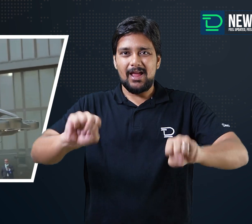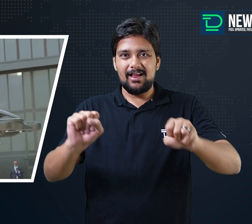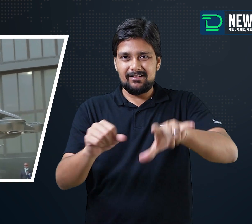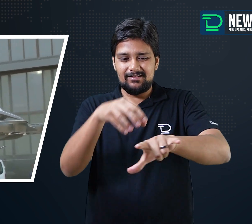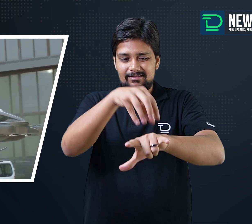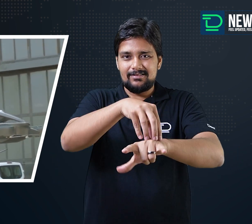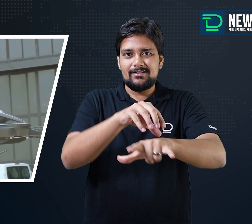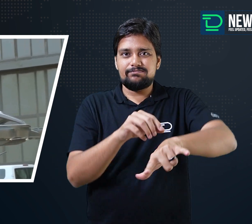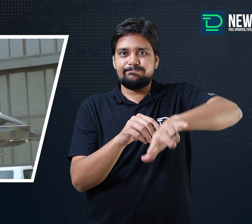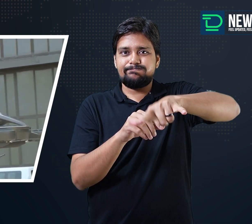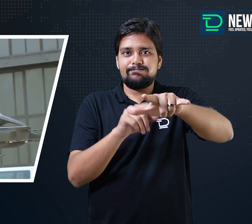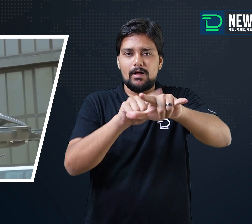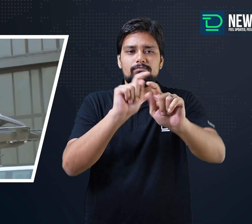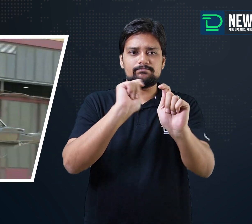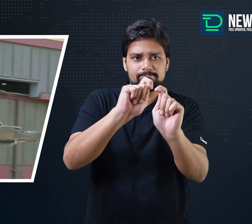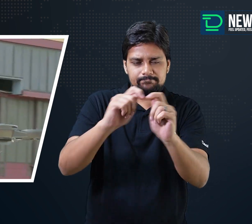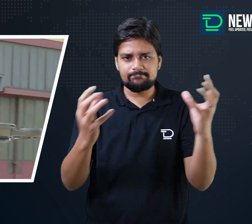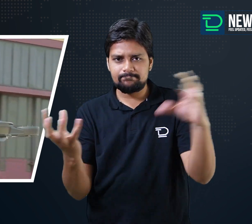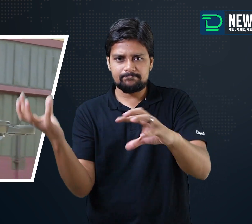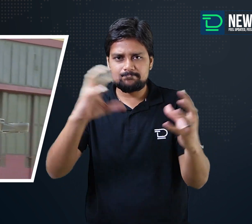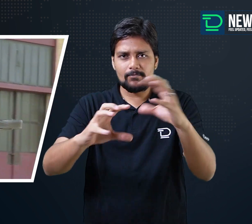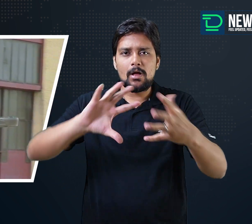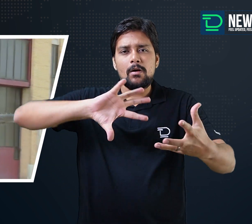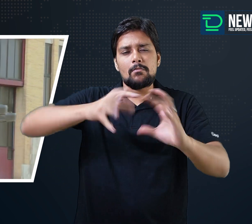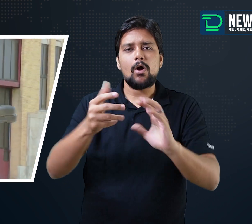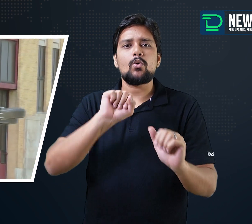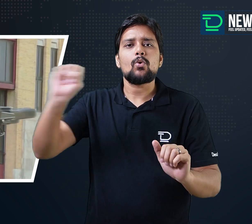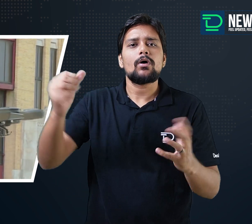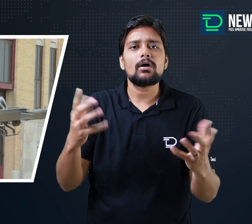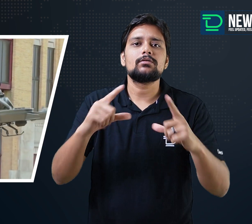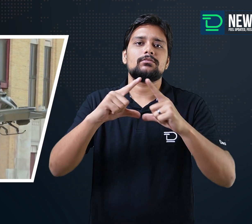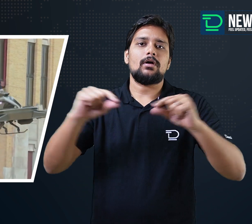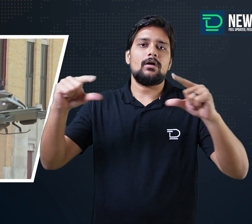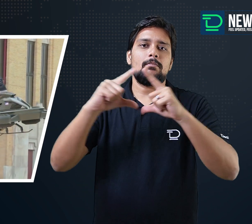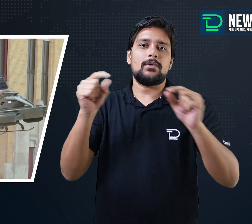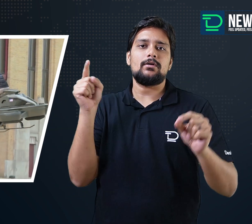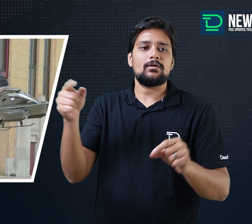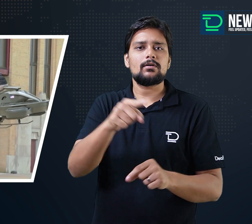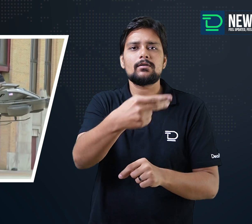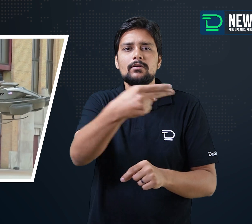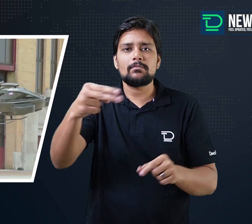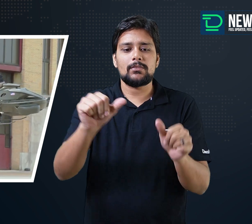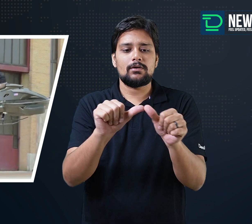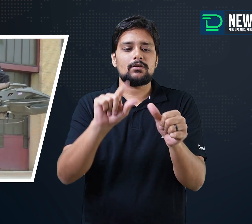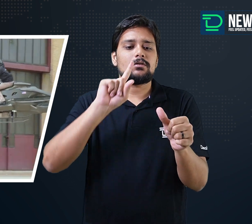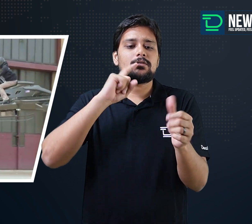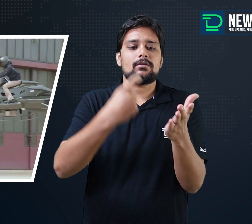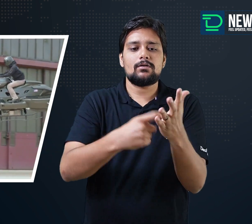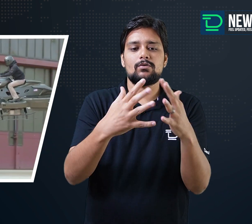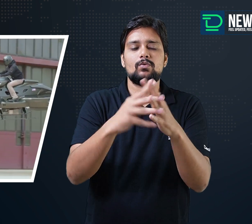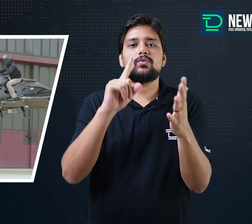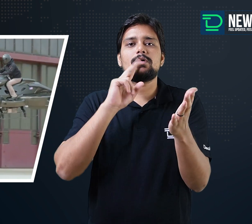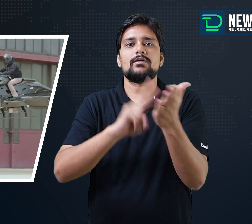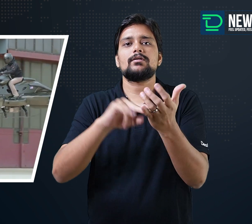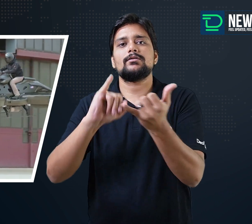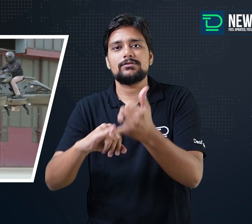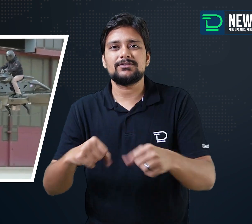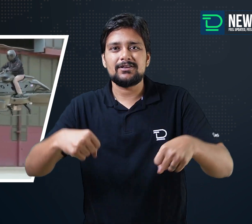This flying bike has been developed by Airwins from Japan.